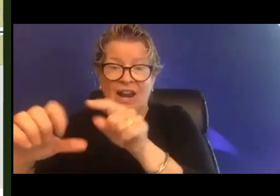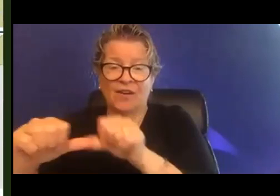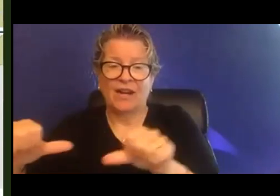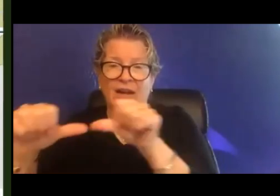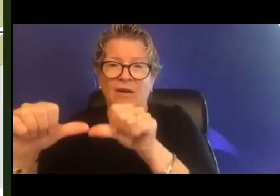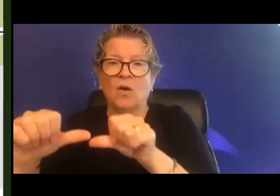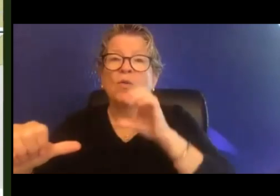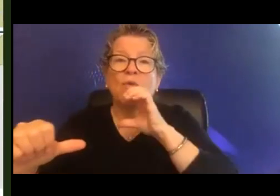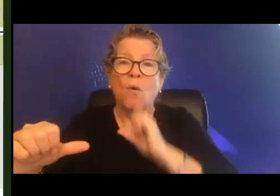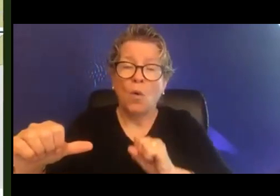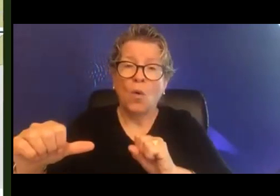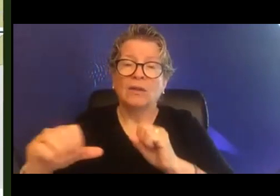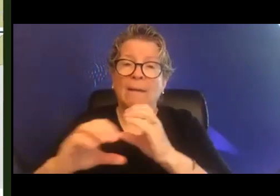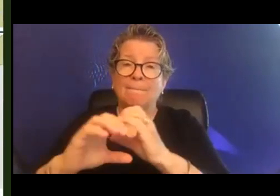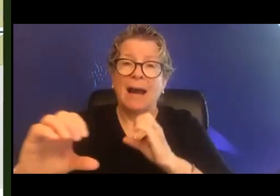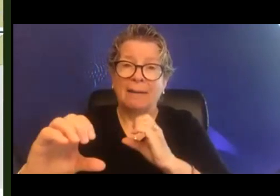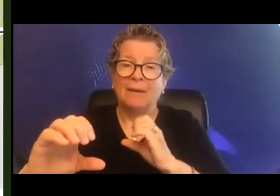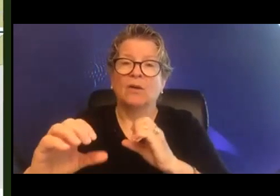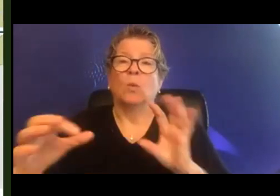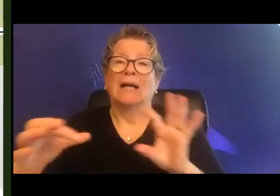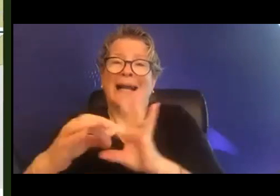existing pipeline into the new one.